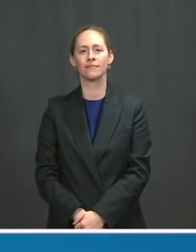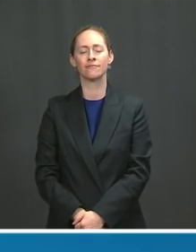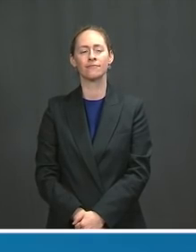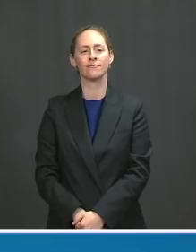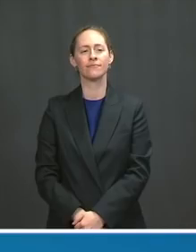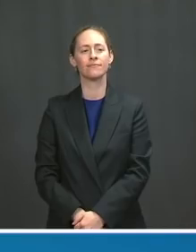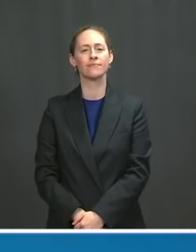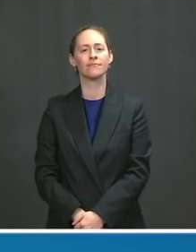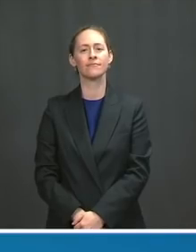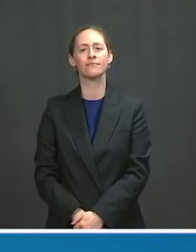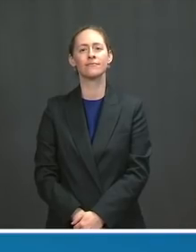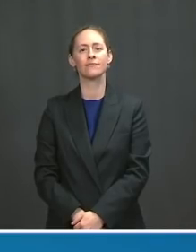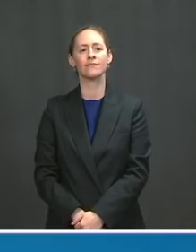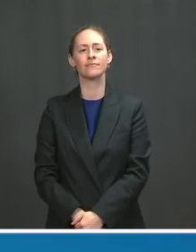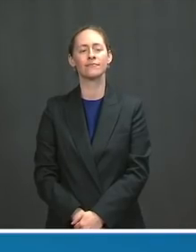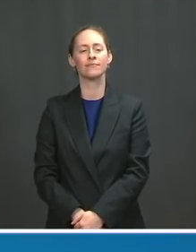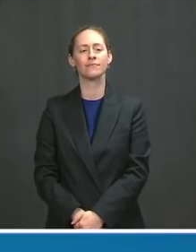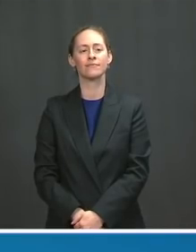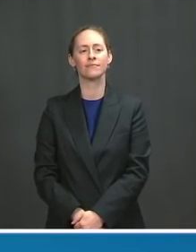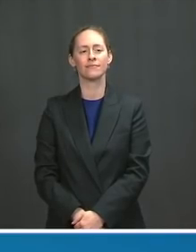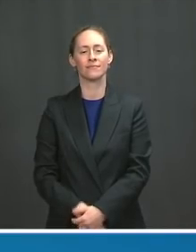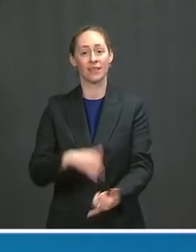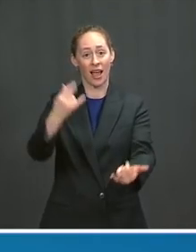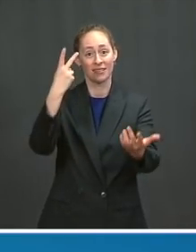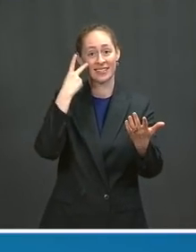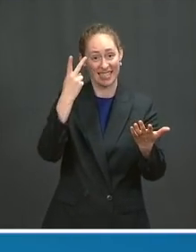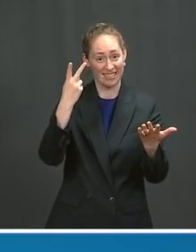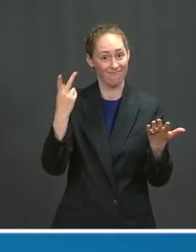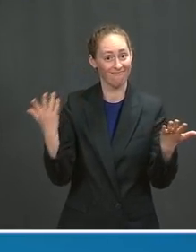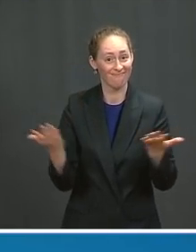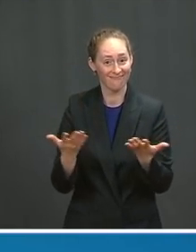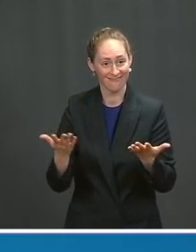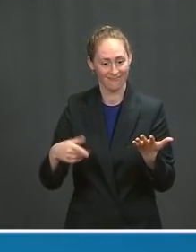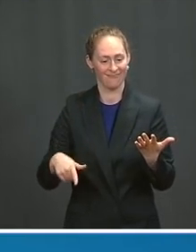And this day, this day that is not only a commencement,